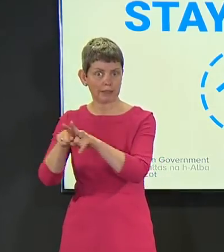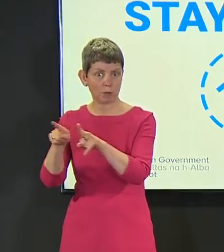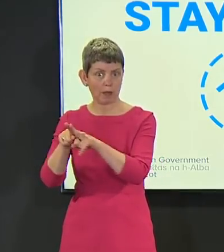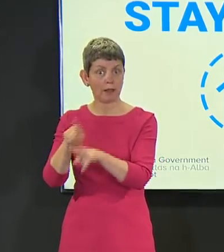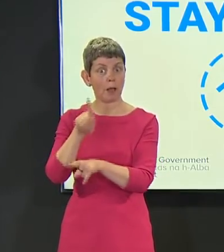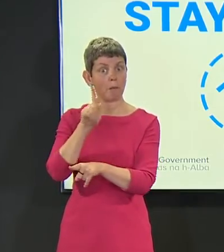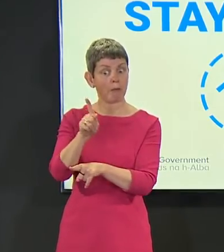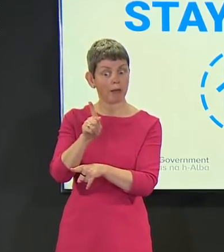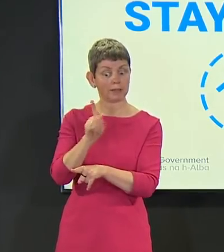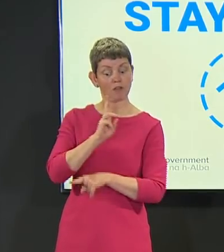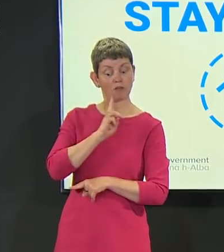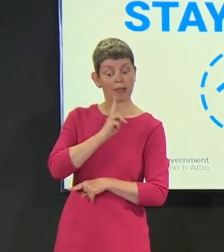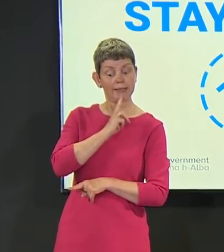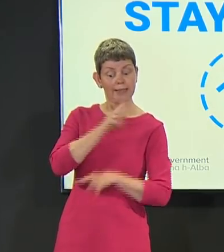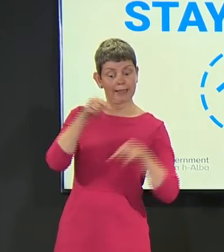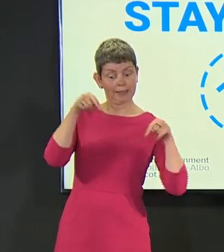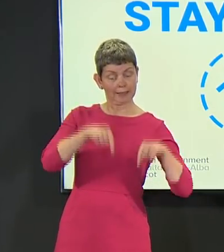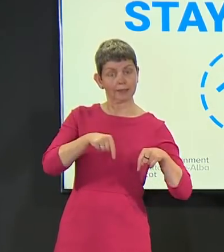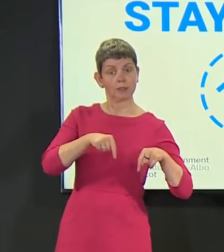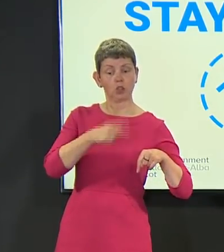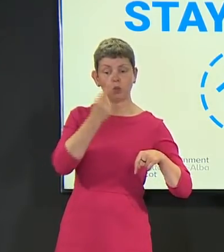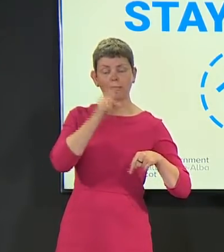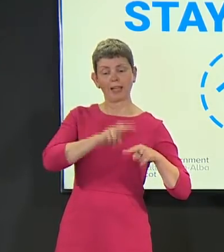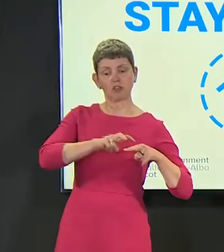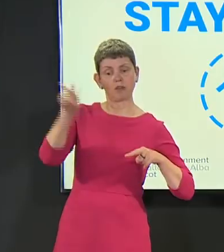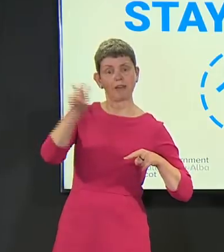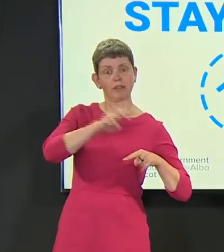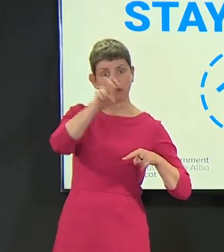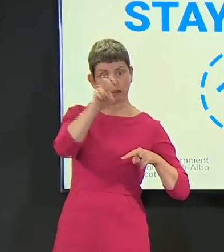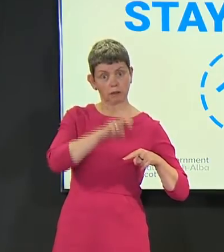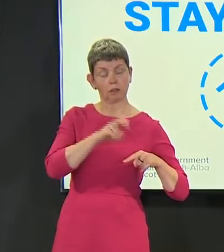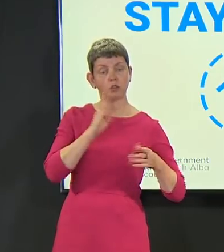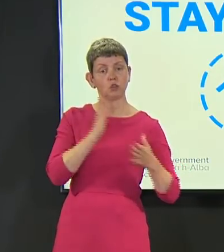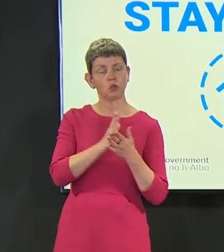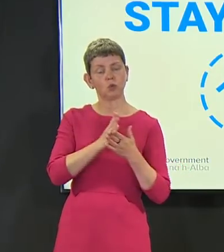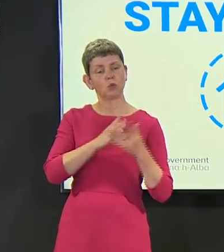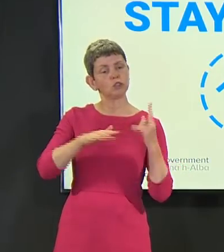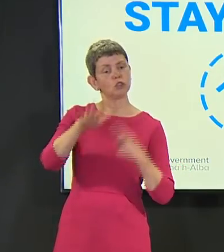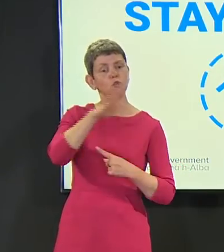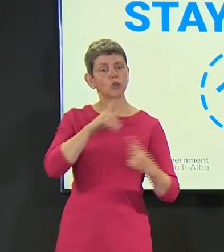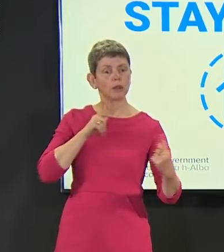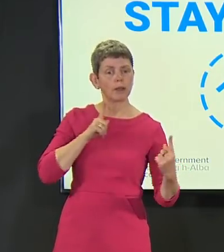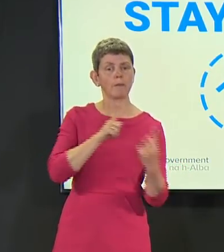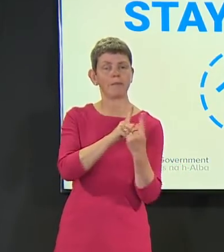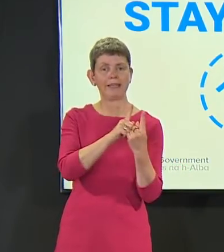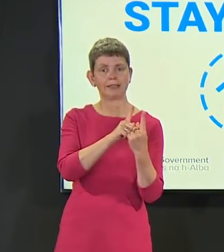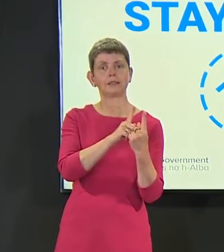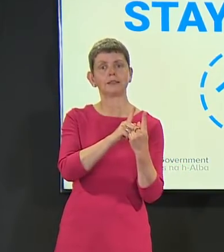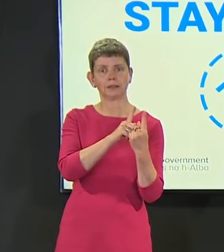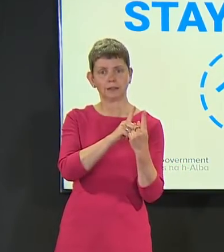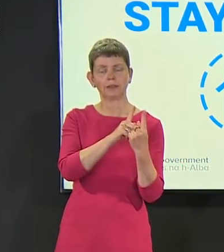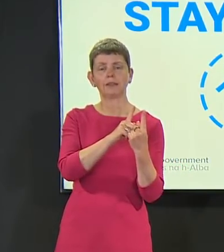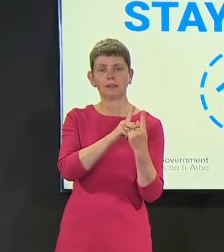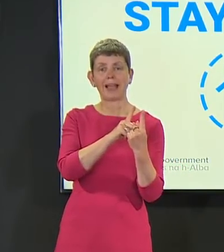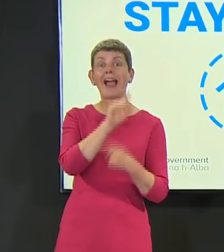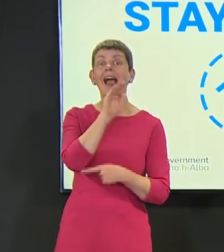this Friday you can travel within Scotland for social gatherings for socializing outdoors for